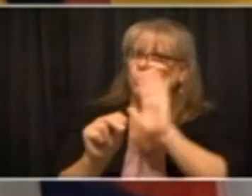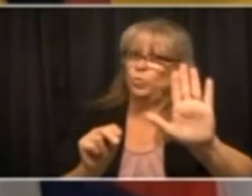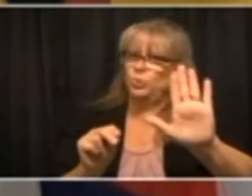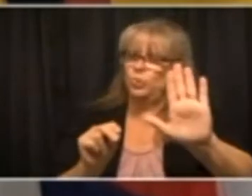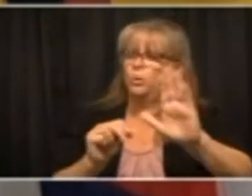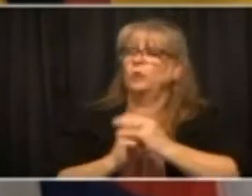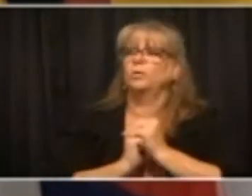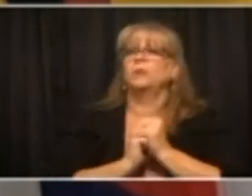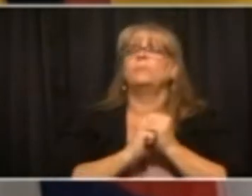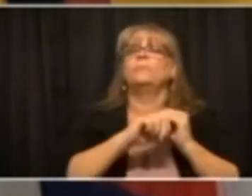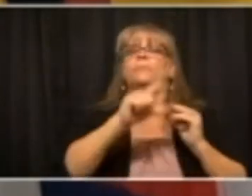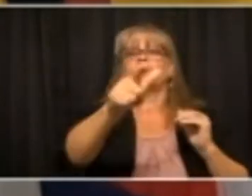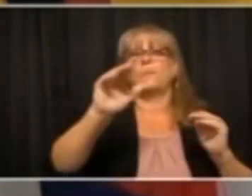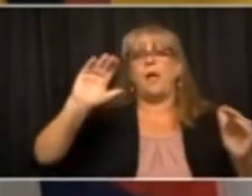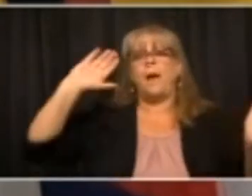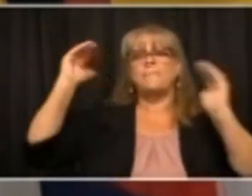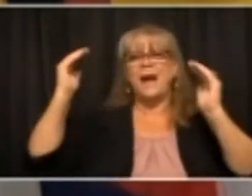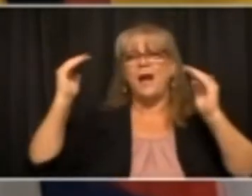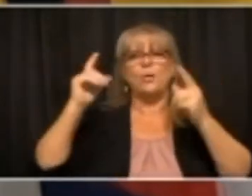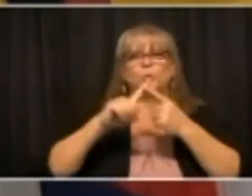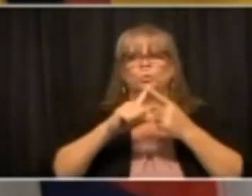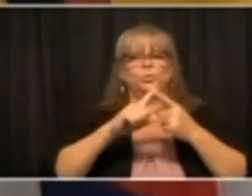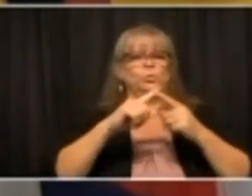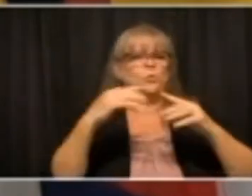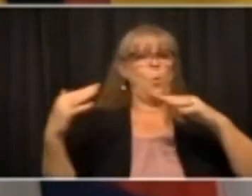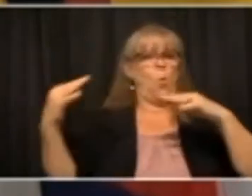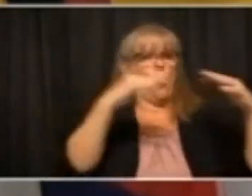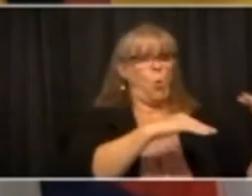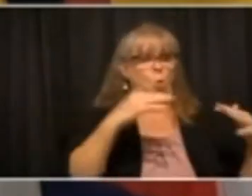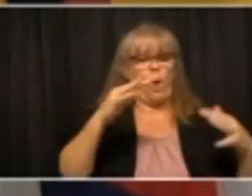way mean to demean how hard it is be when